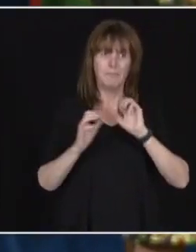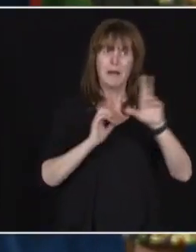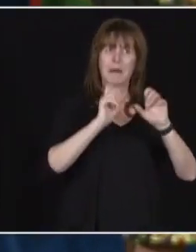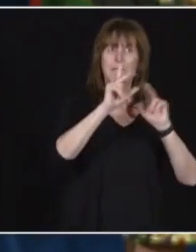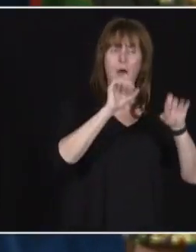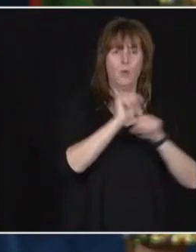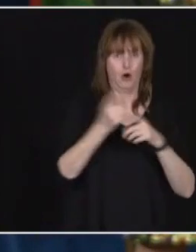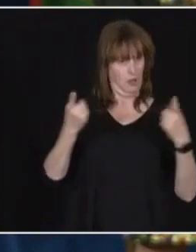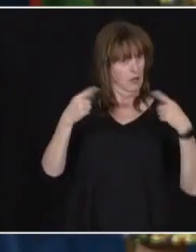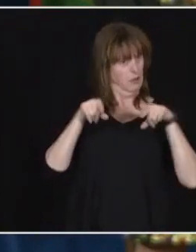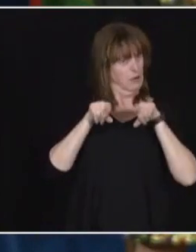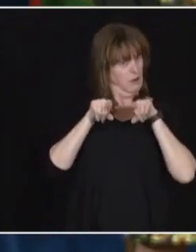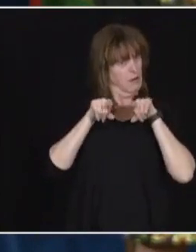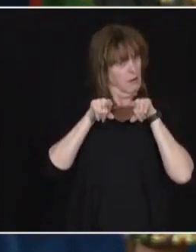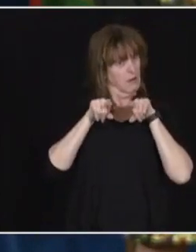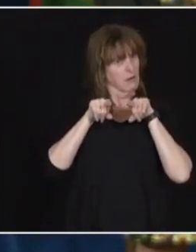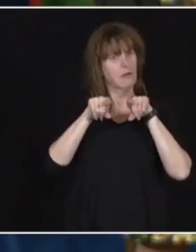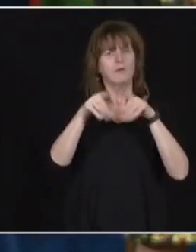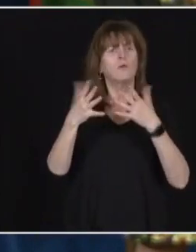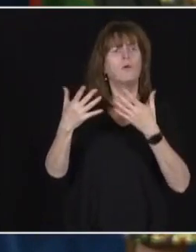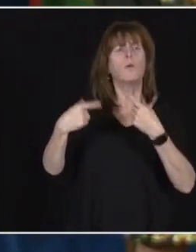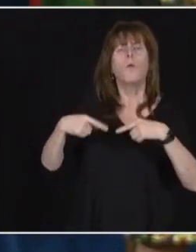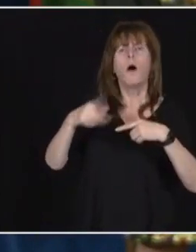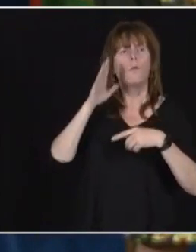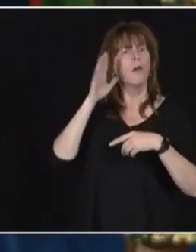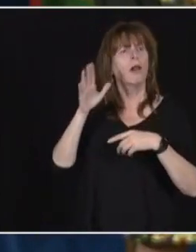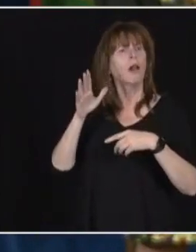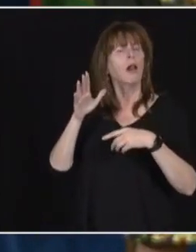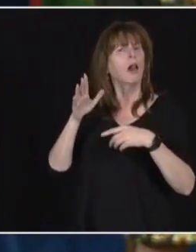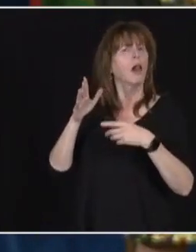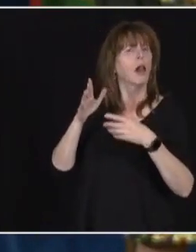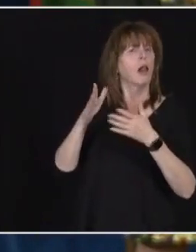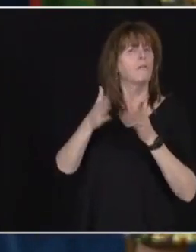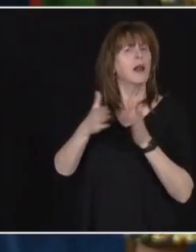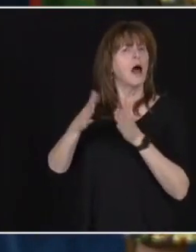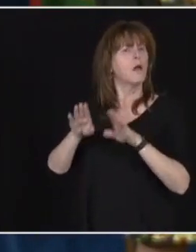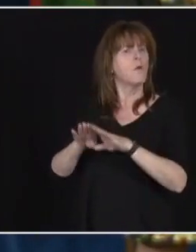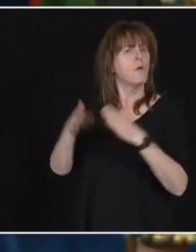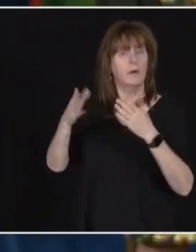will go hand in hand. What state of the economy